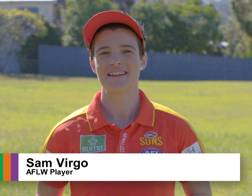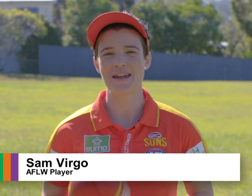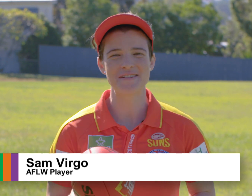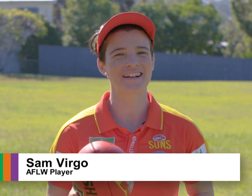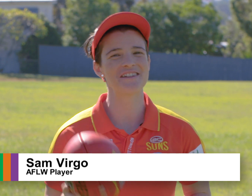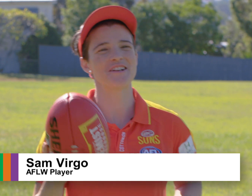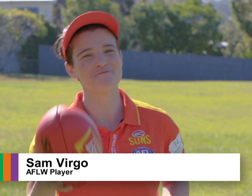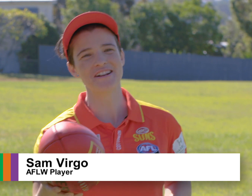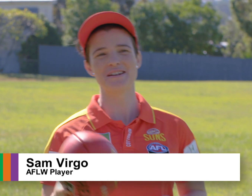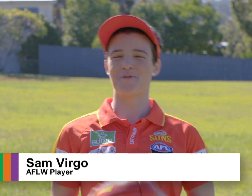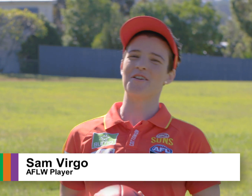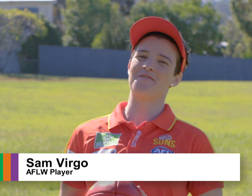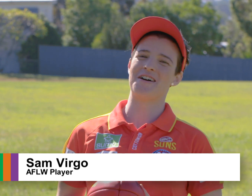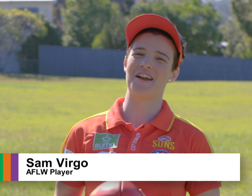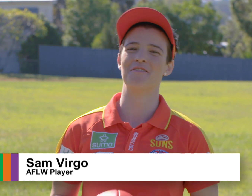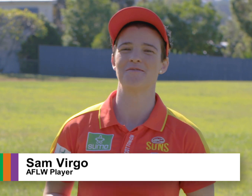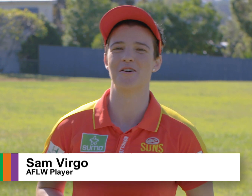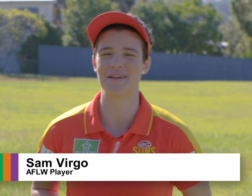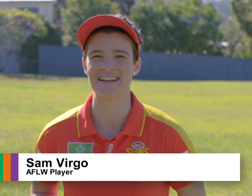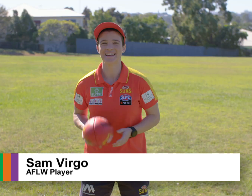Keeping active is really important, for my health and wellbeing.